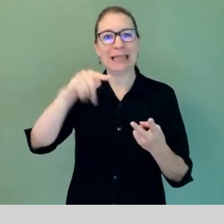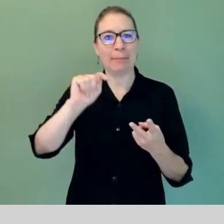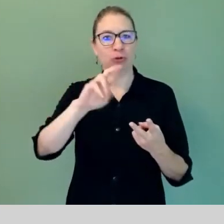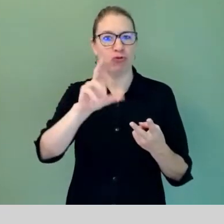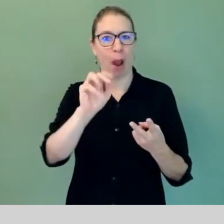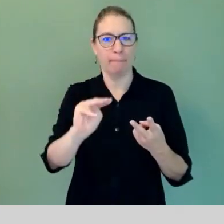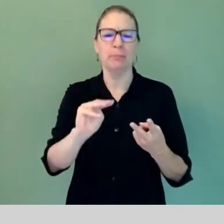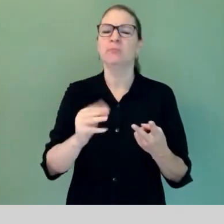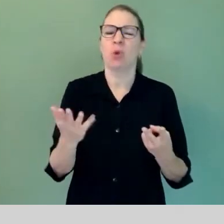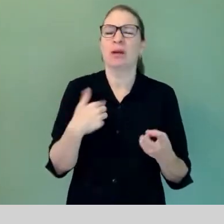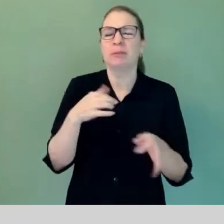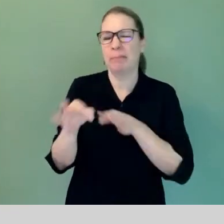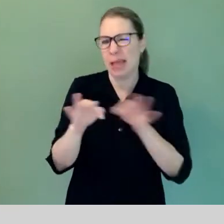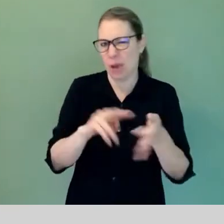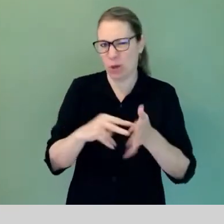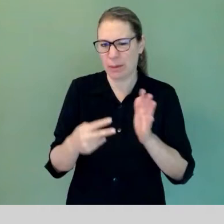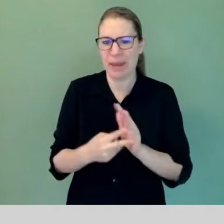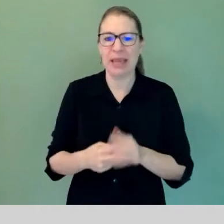So let's quickly just learn what these are.